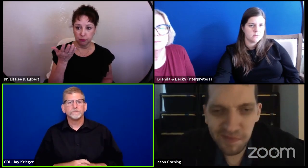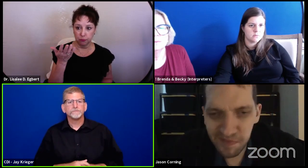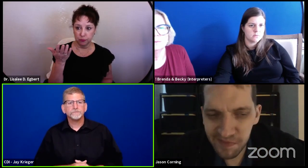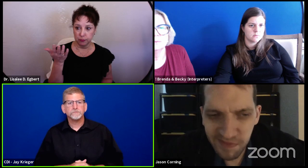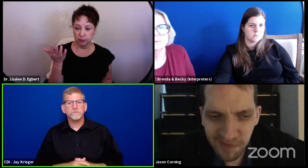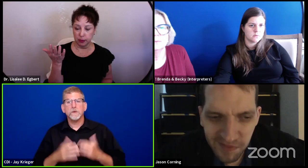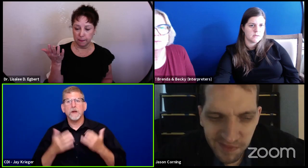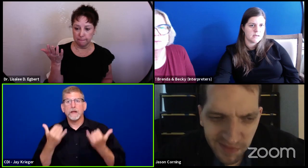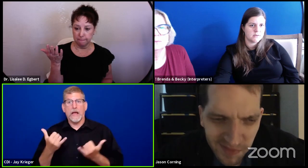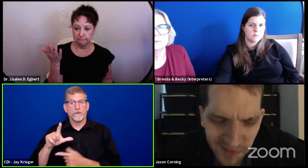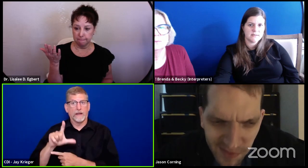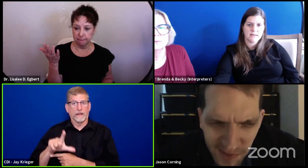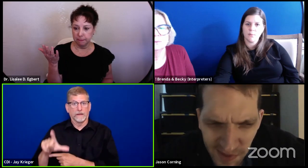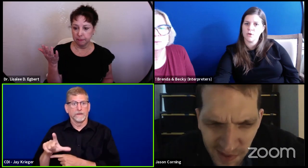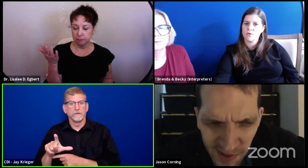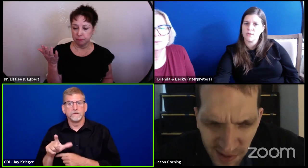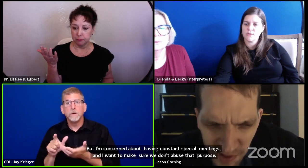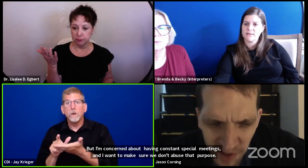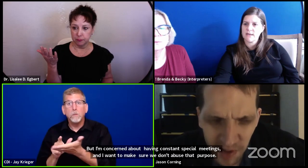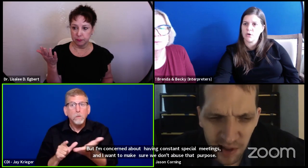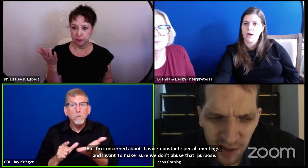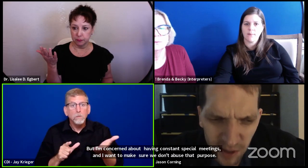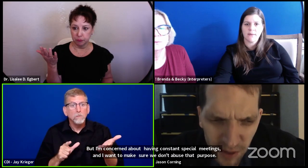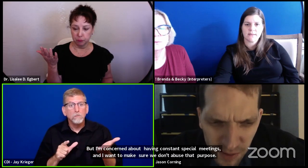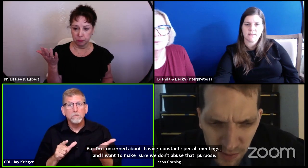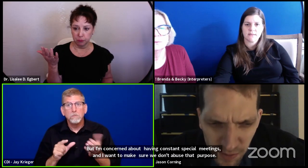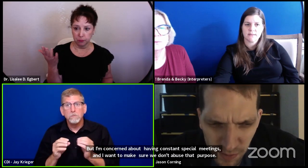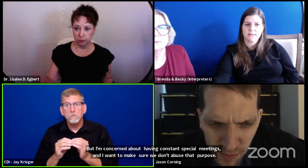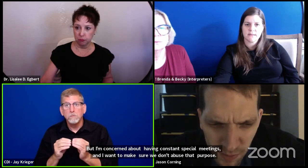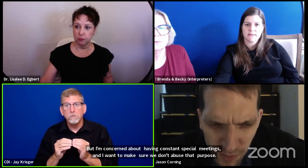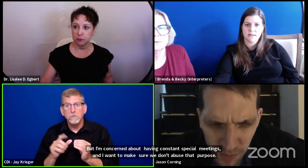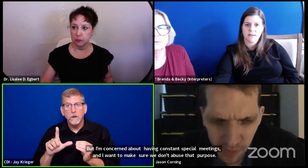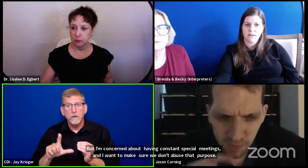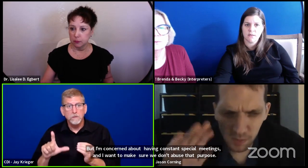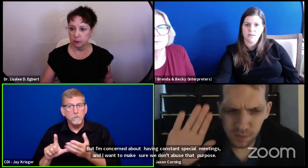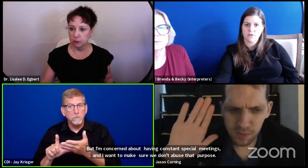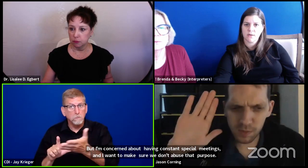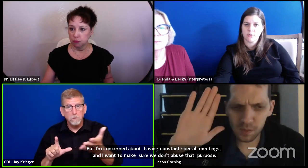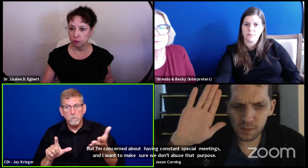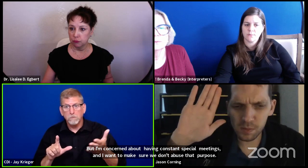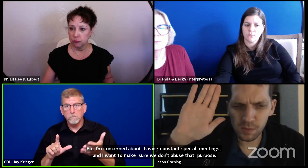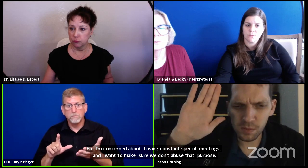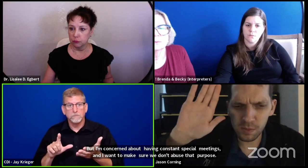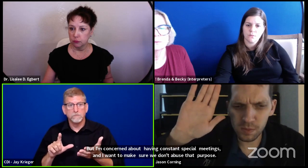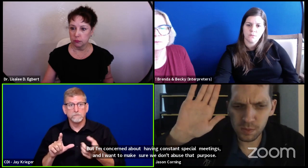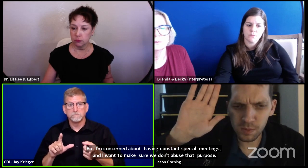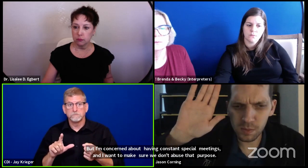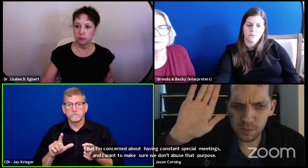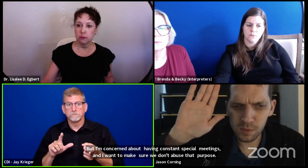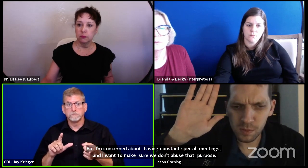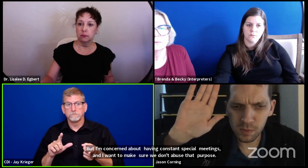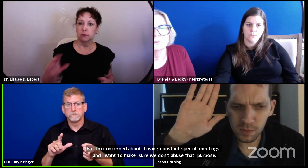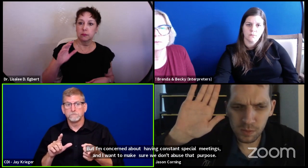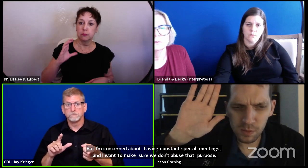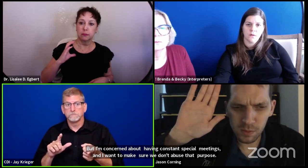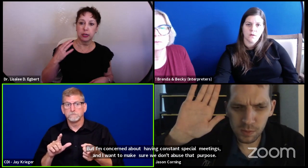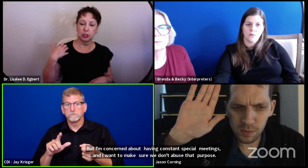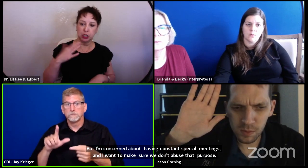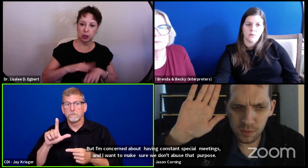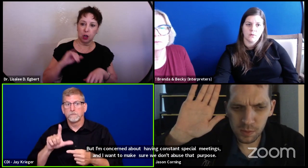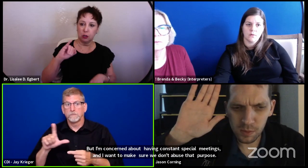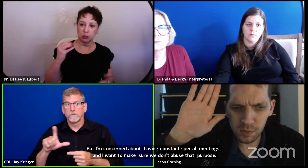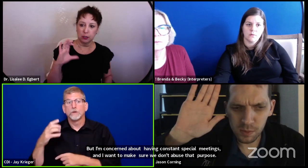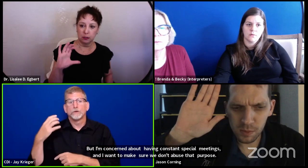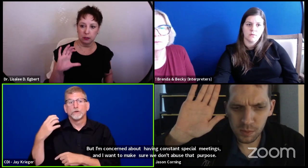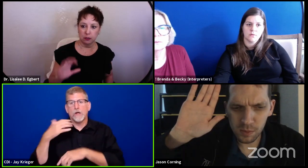Do I see any more comments?